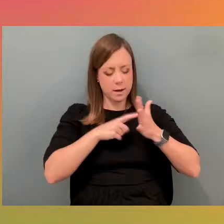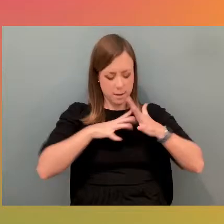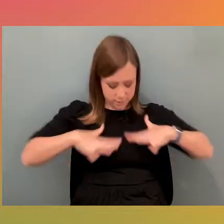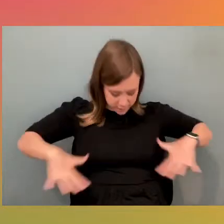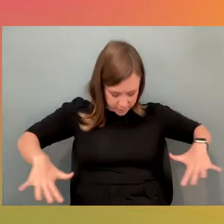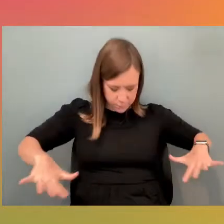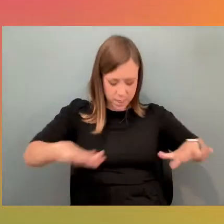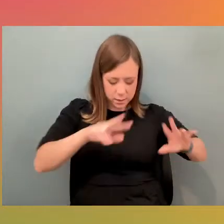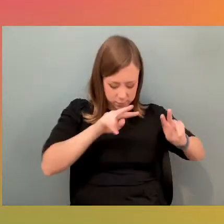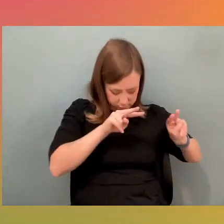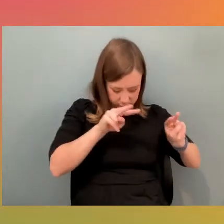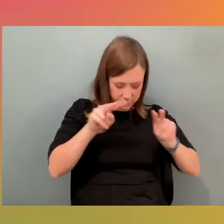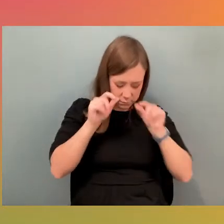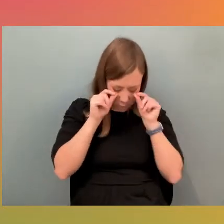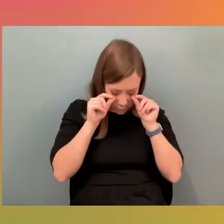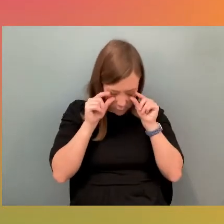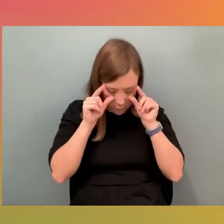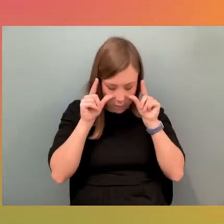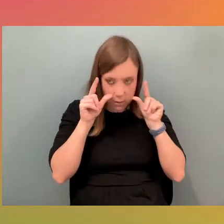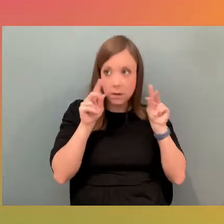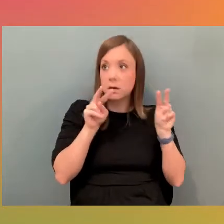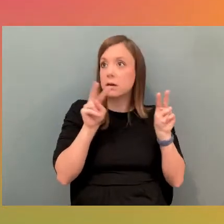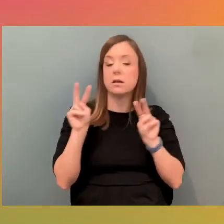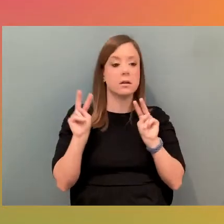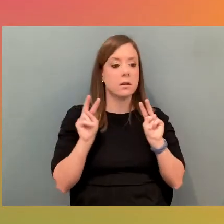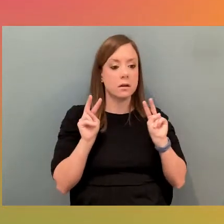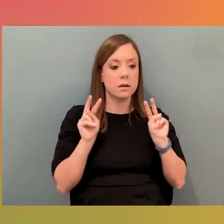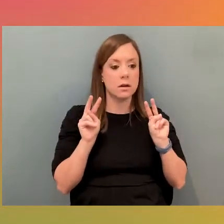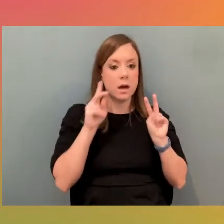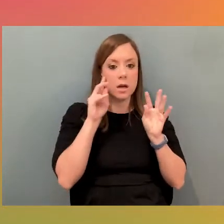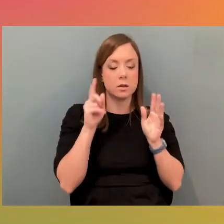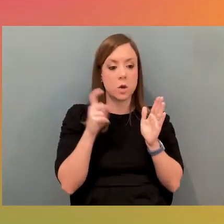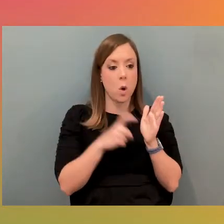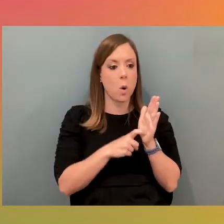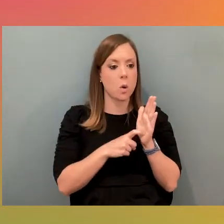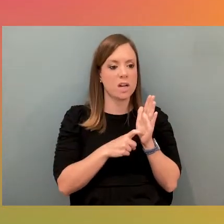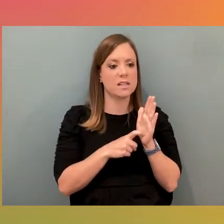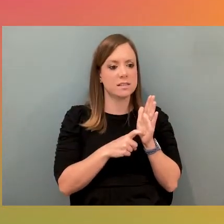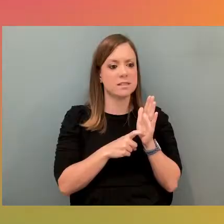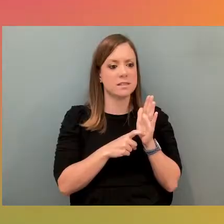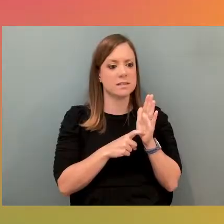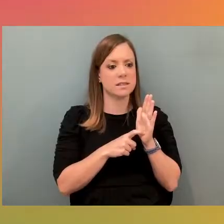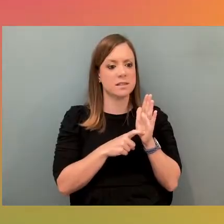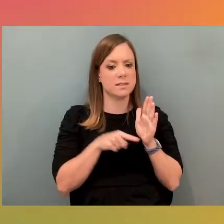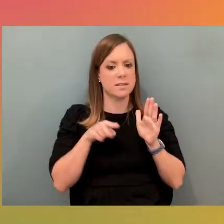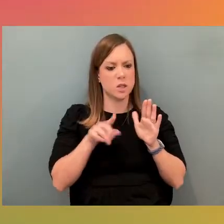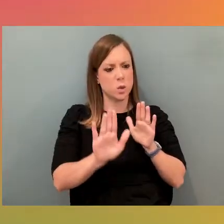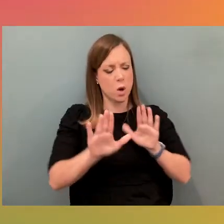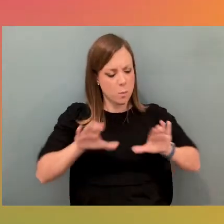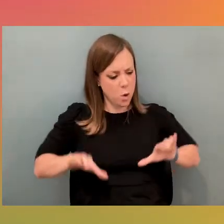COME BACK INTO THE SPACE THAT